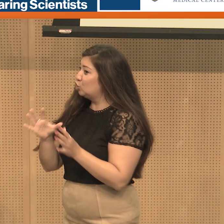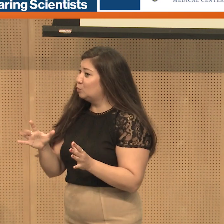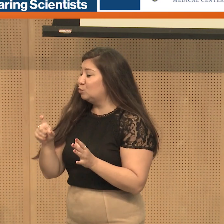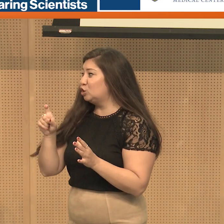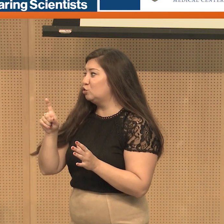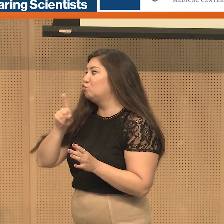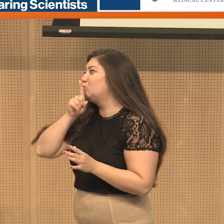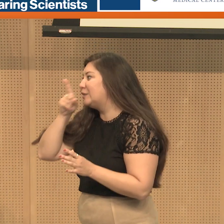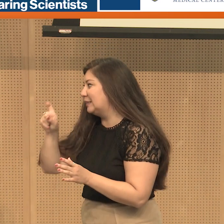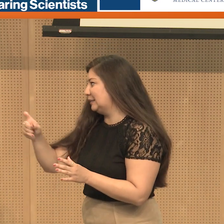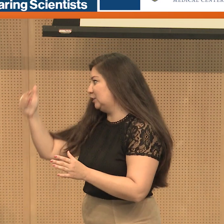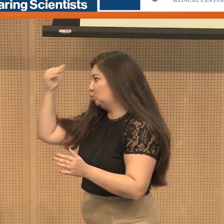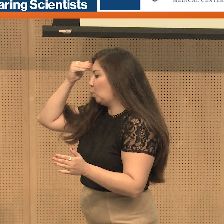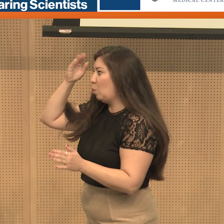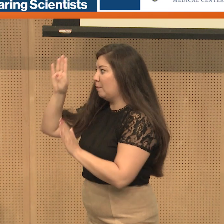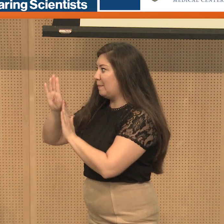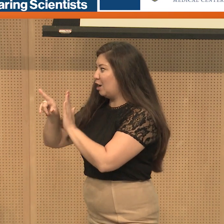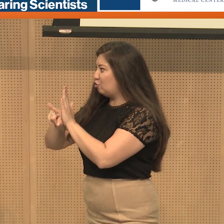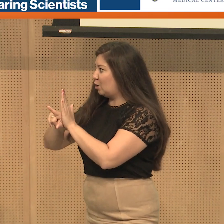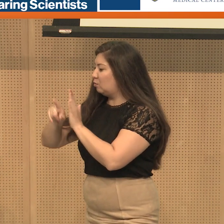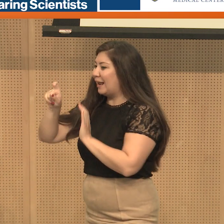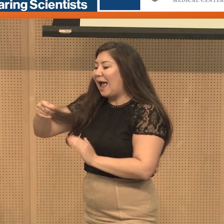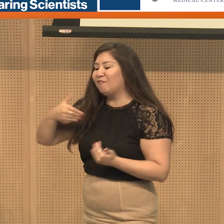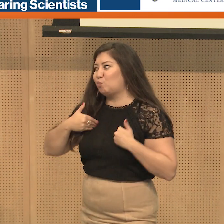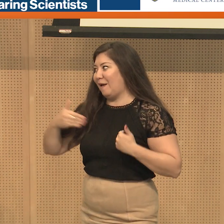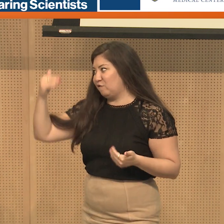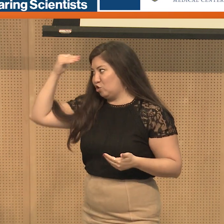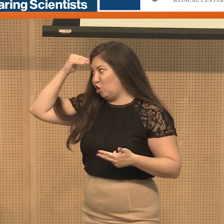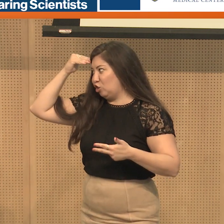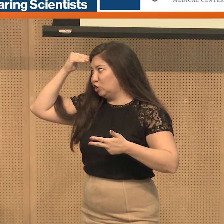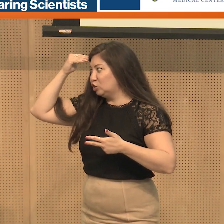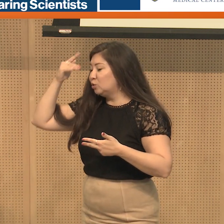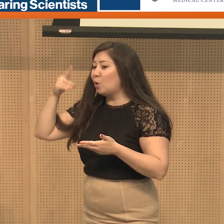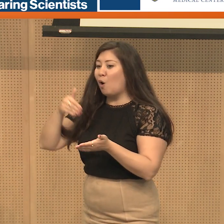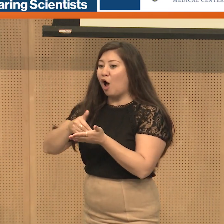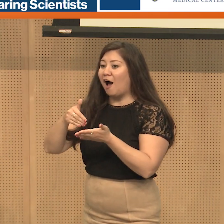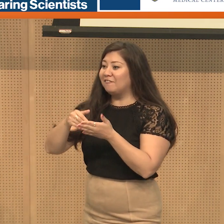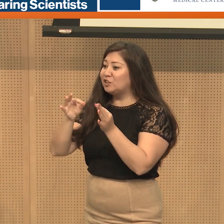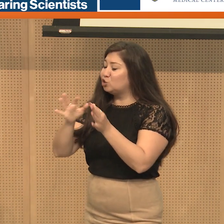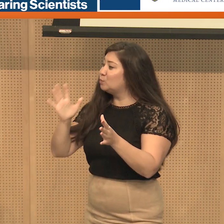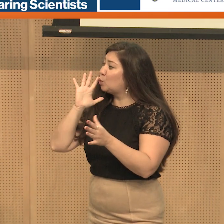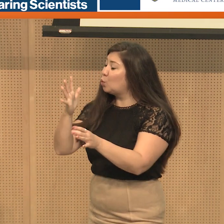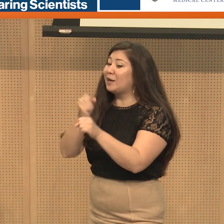So, really, interpreters need to have that background knowledge.